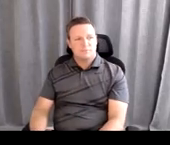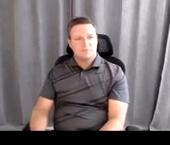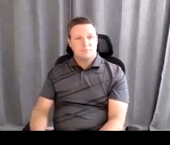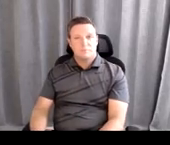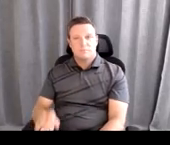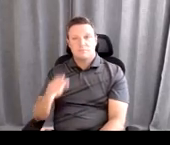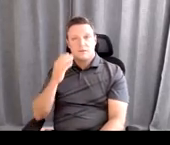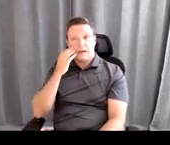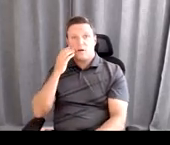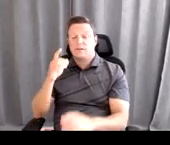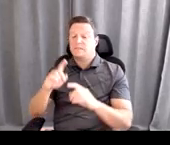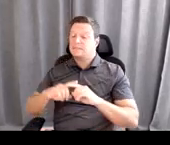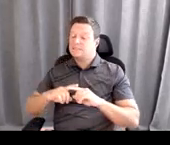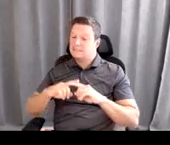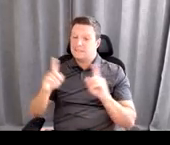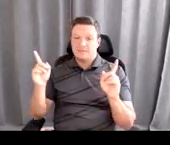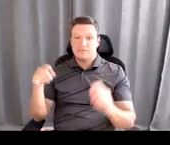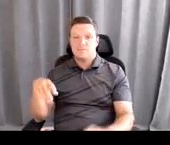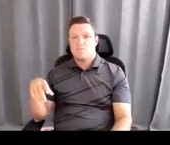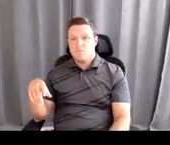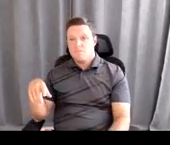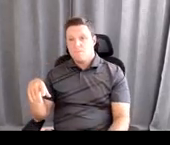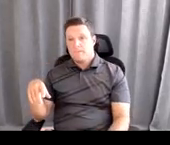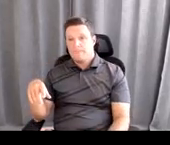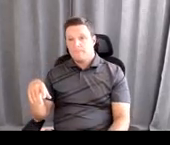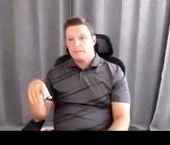And people I've talked to about this at a schools,